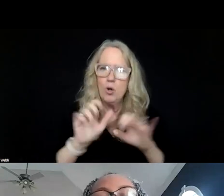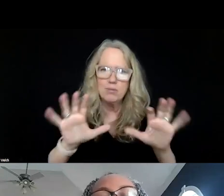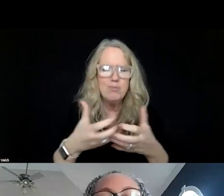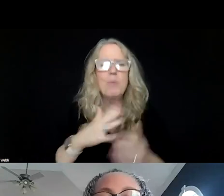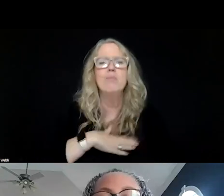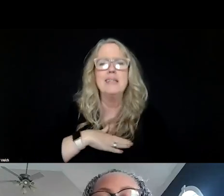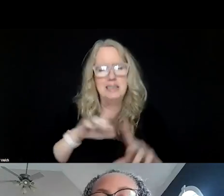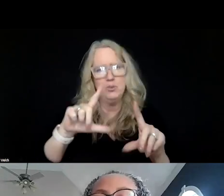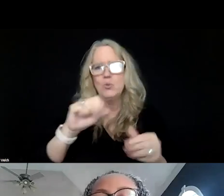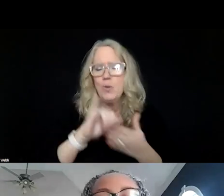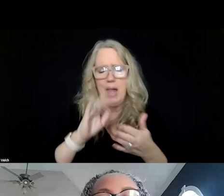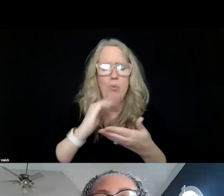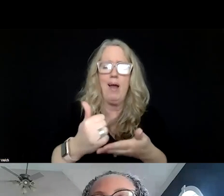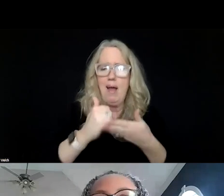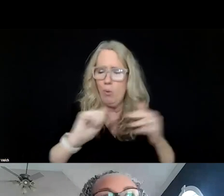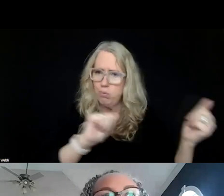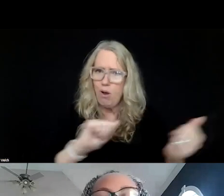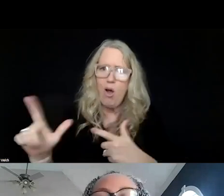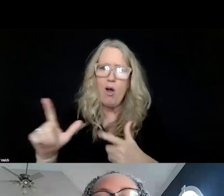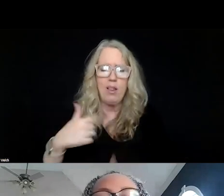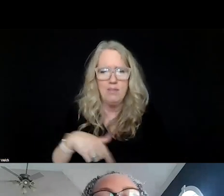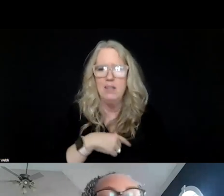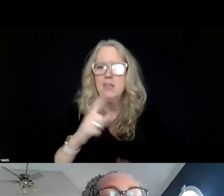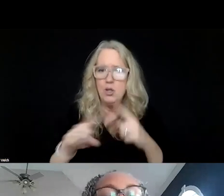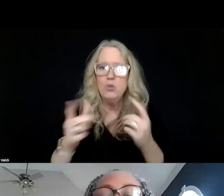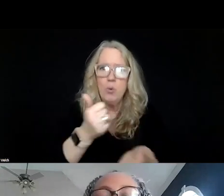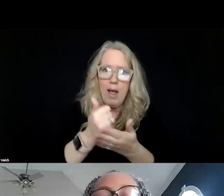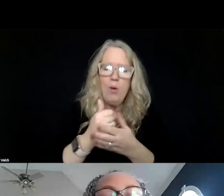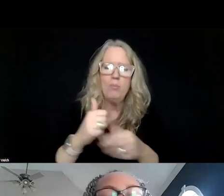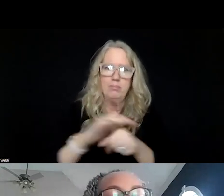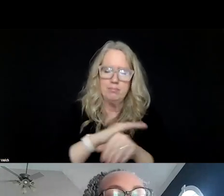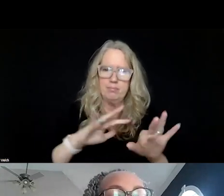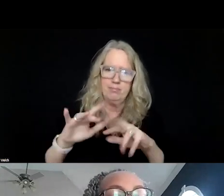THAT WILL ALL HELP US FILL OUT GAPS IN THE CONTINUUM SO WE HAVE